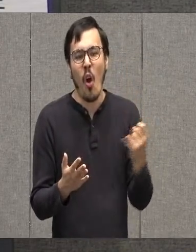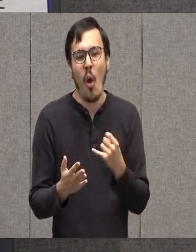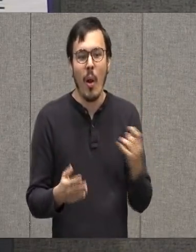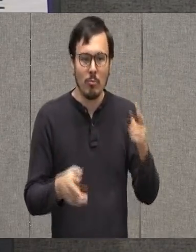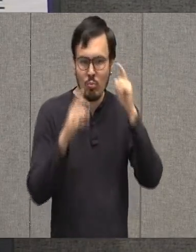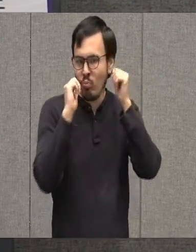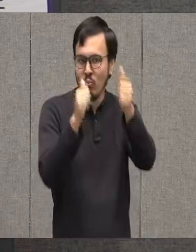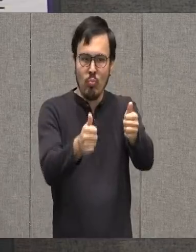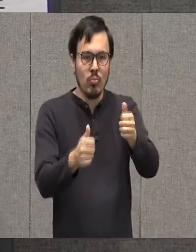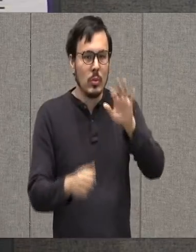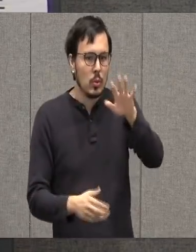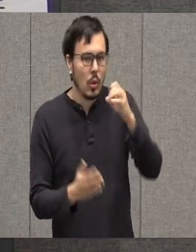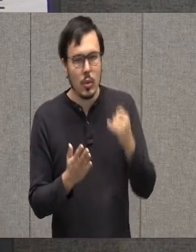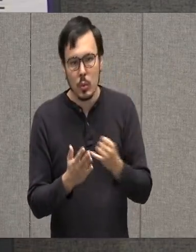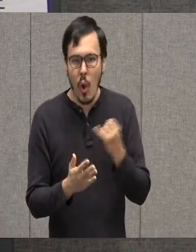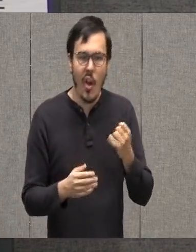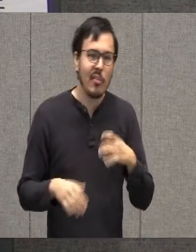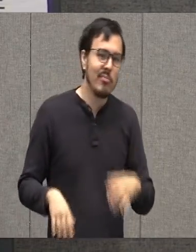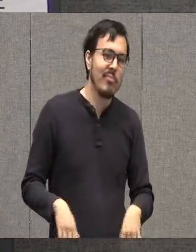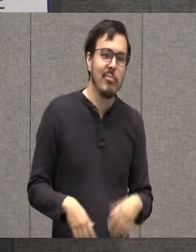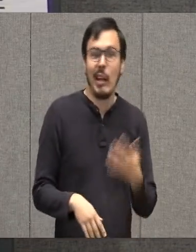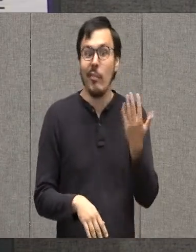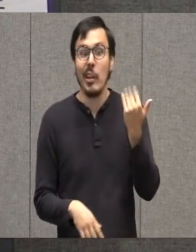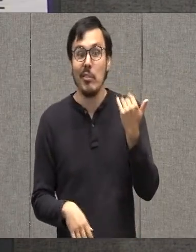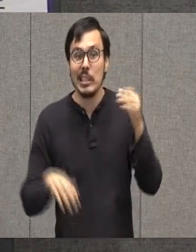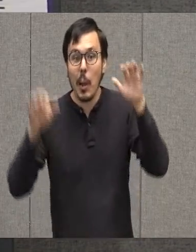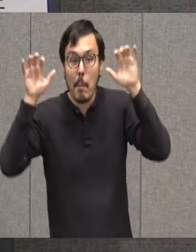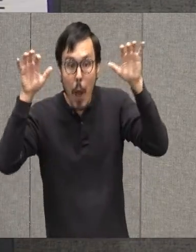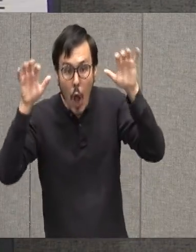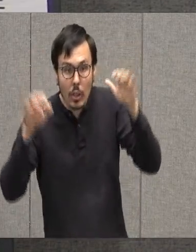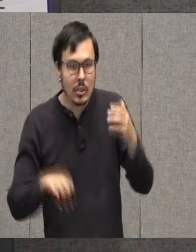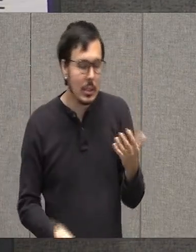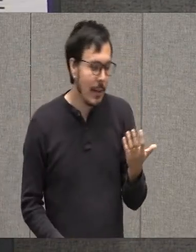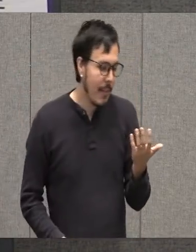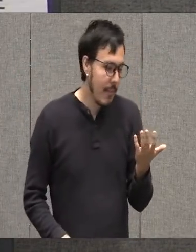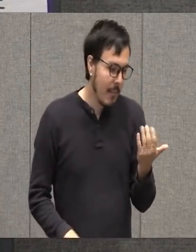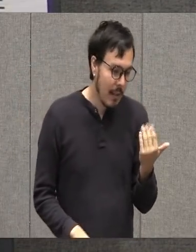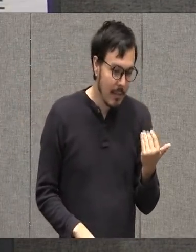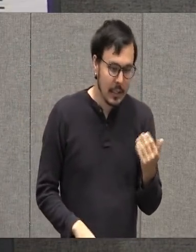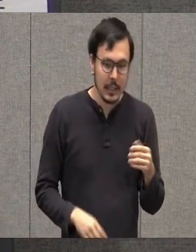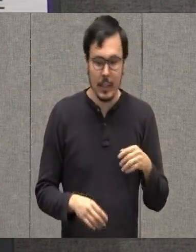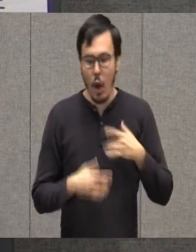You can draw monsters or hearts or rainbows, or robots or dinosaurs.